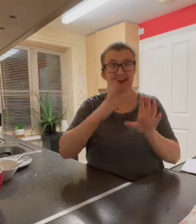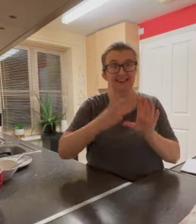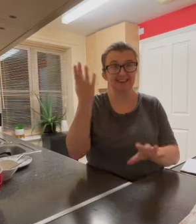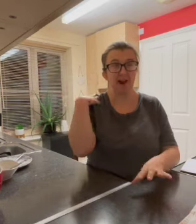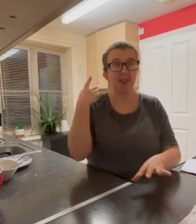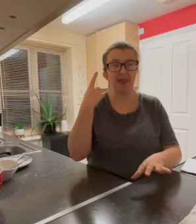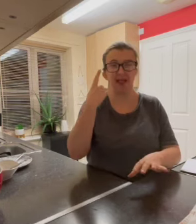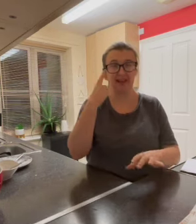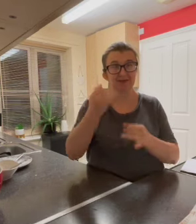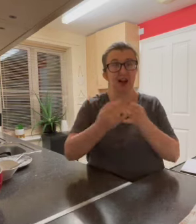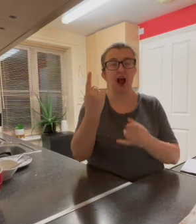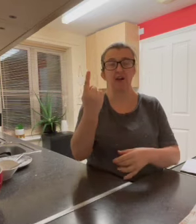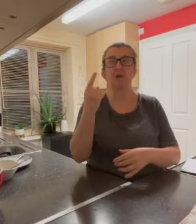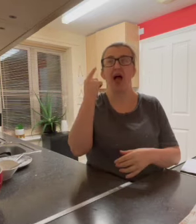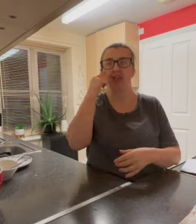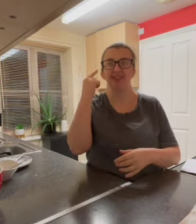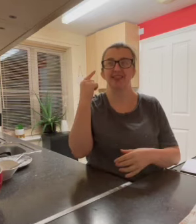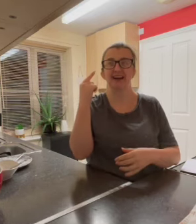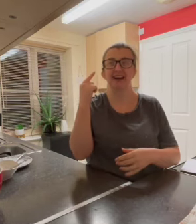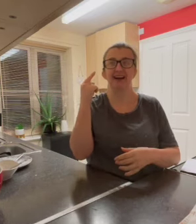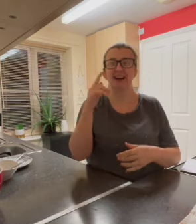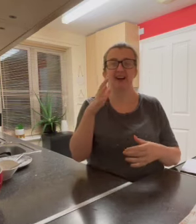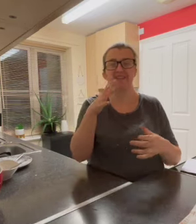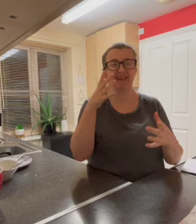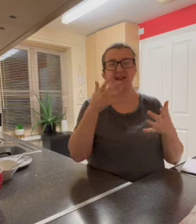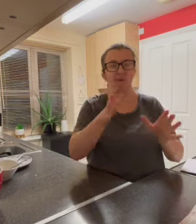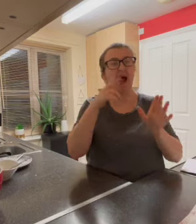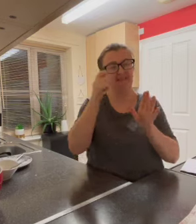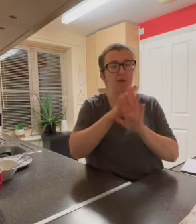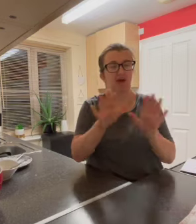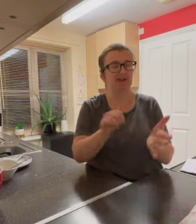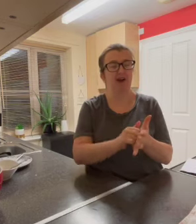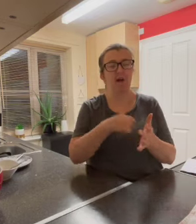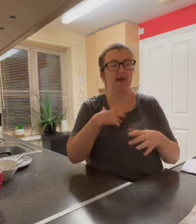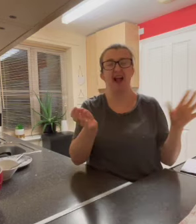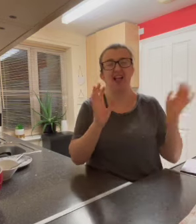but I wasn't happy with the way I filmed, so that why I didn't post it,